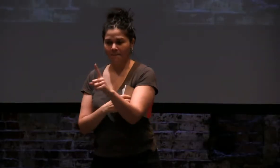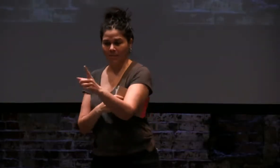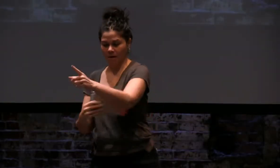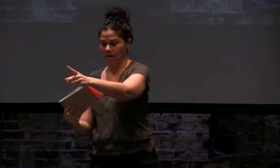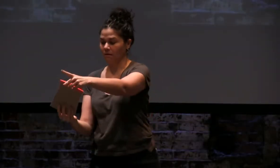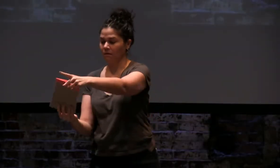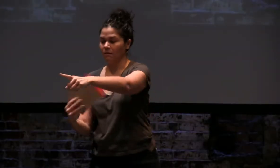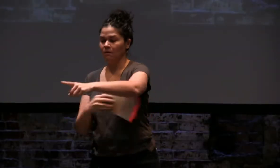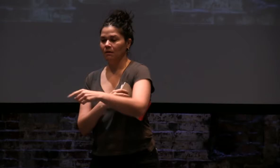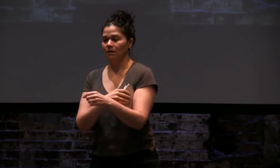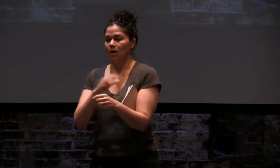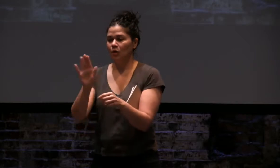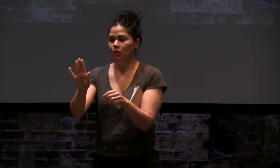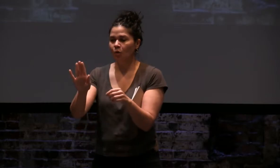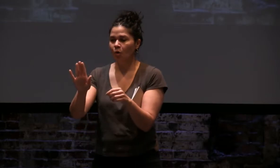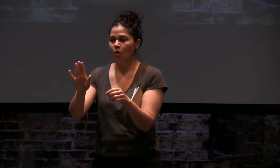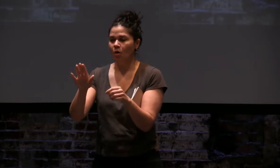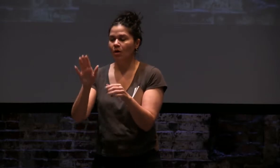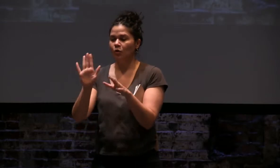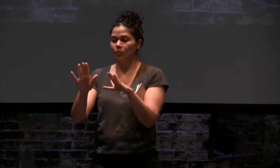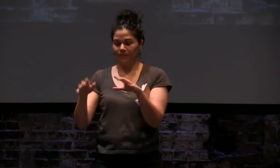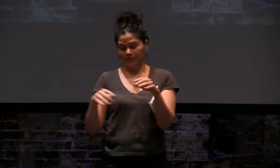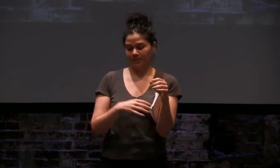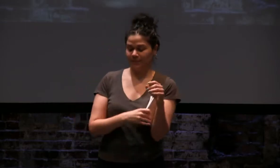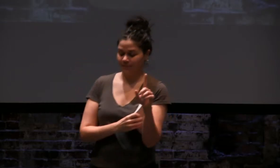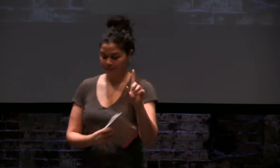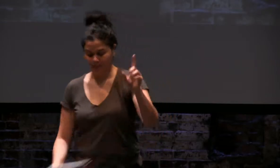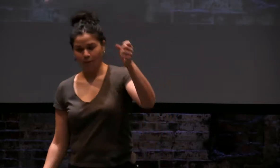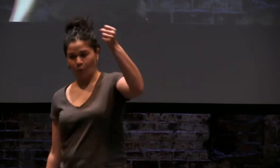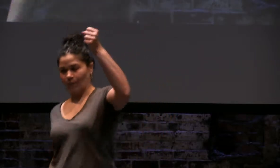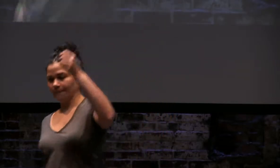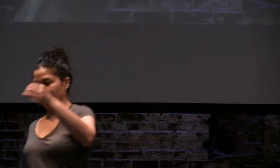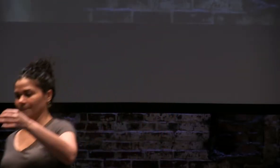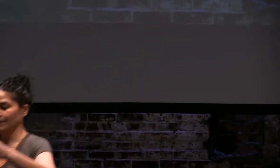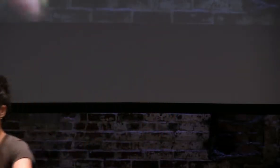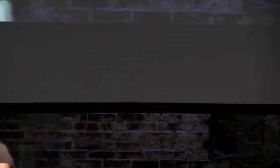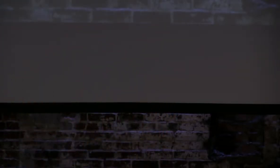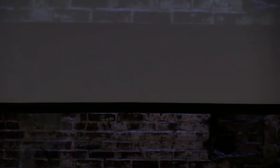Some clarification is being asked for. One moment please.